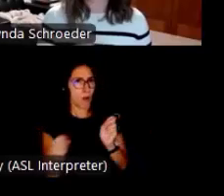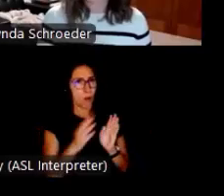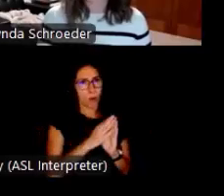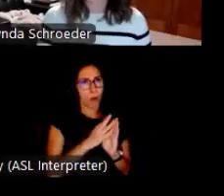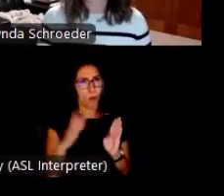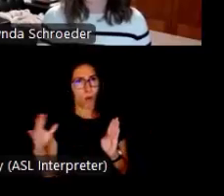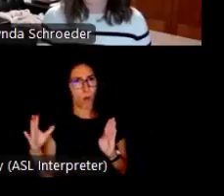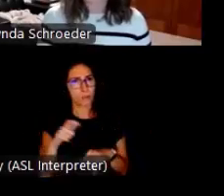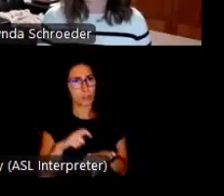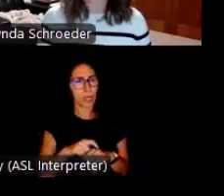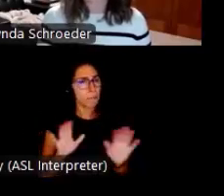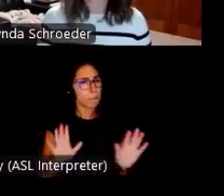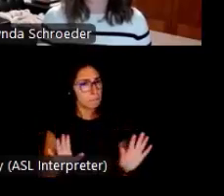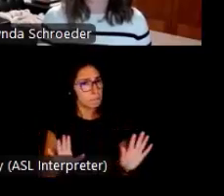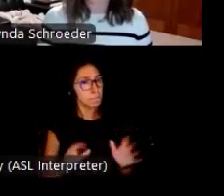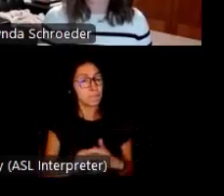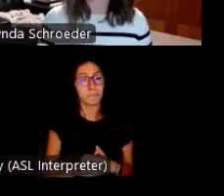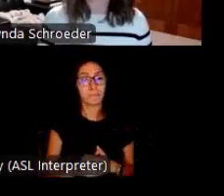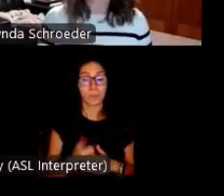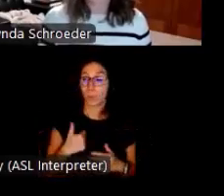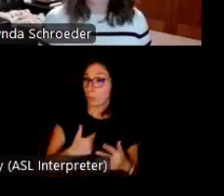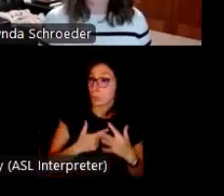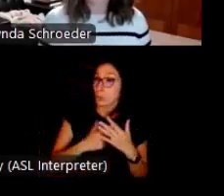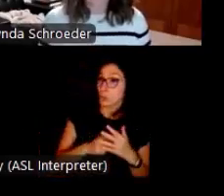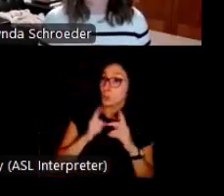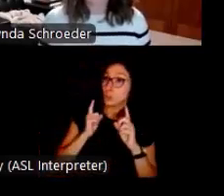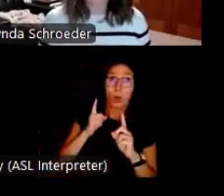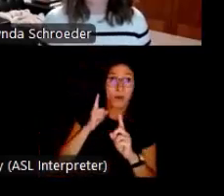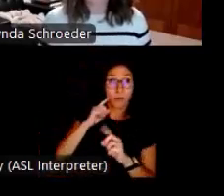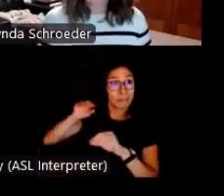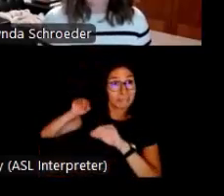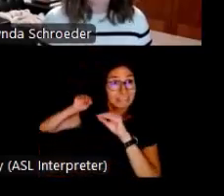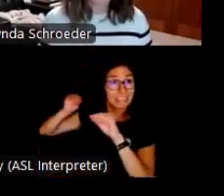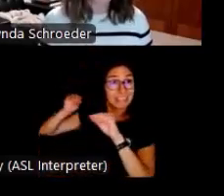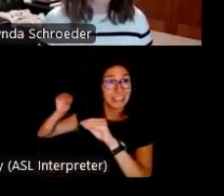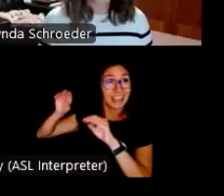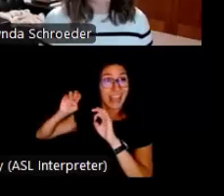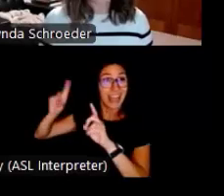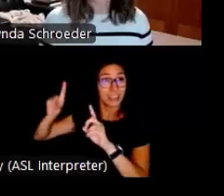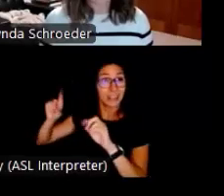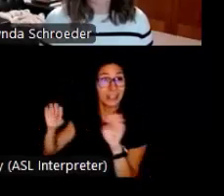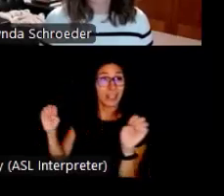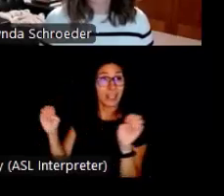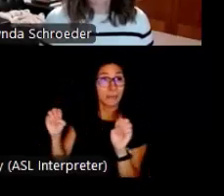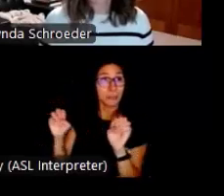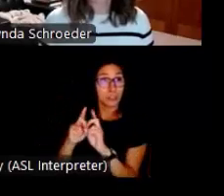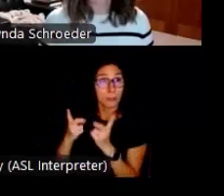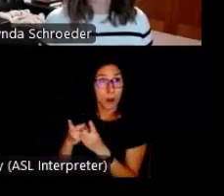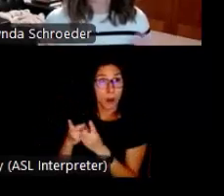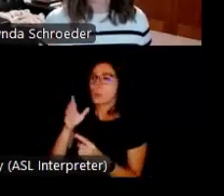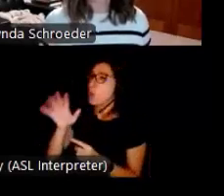let's figure this out so we can educate emergency departments on what they might see, but so that we can also